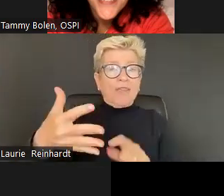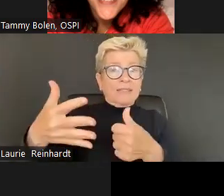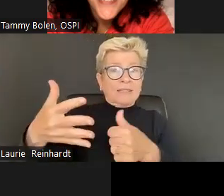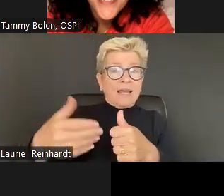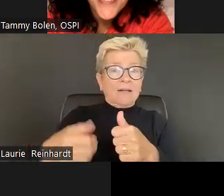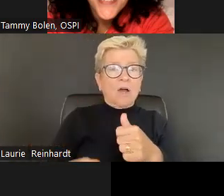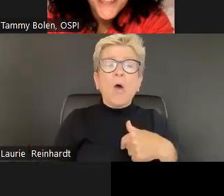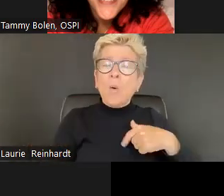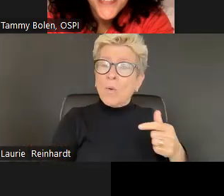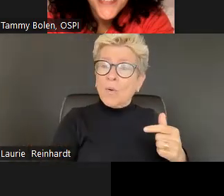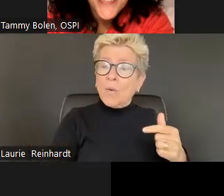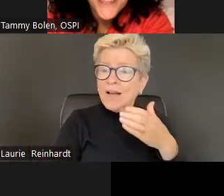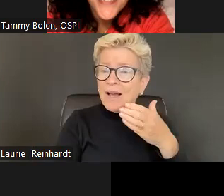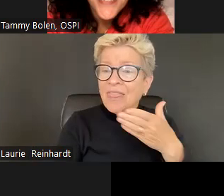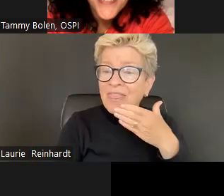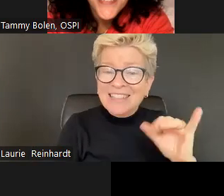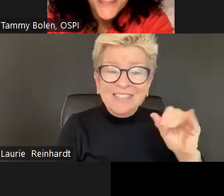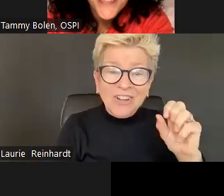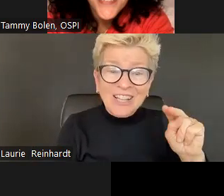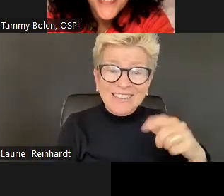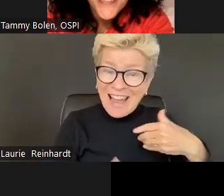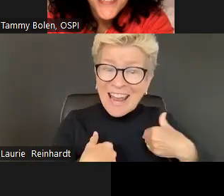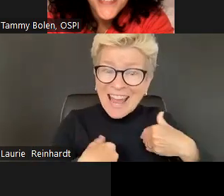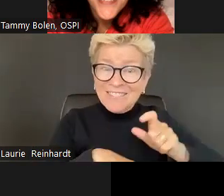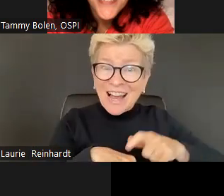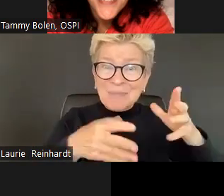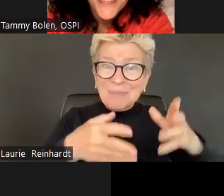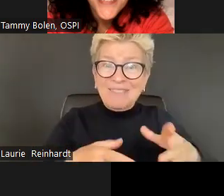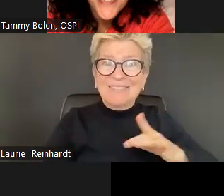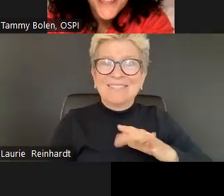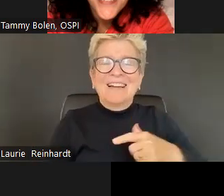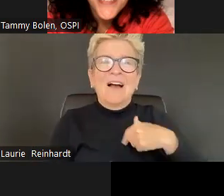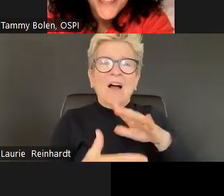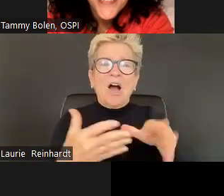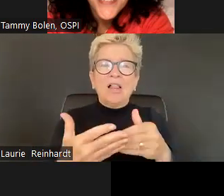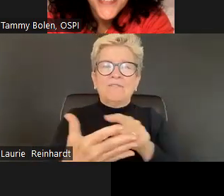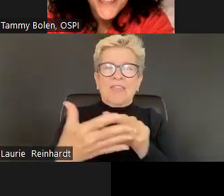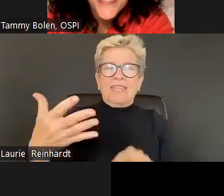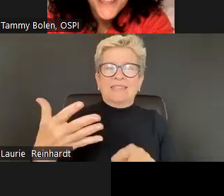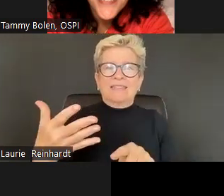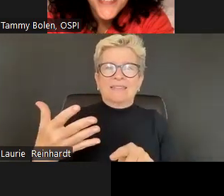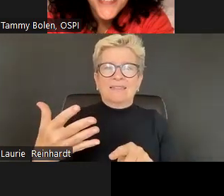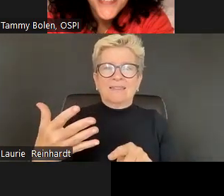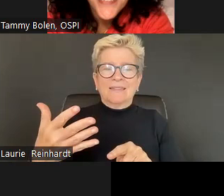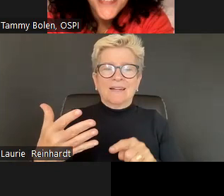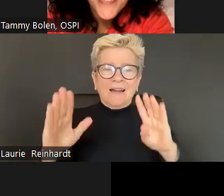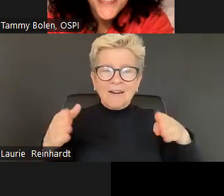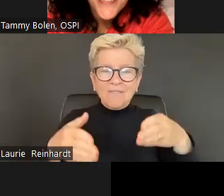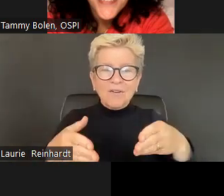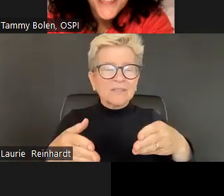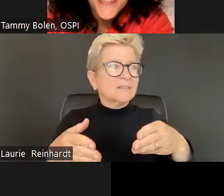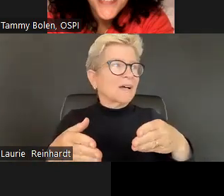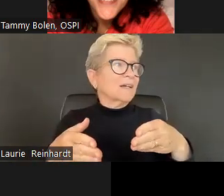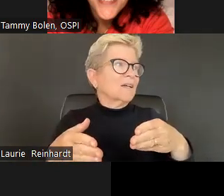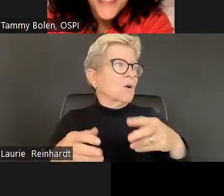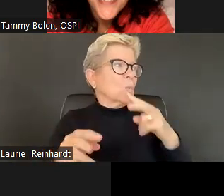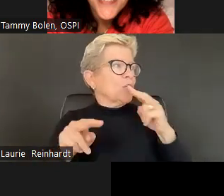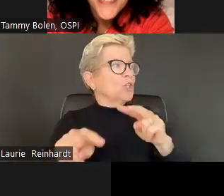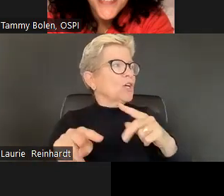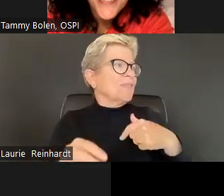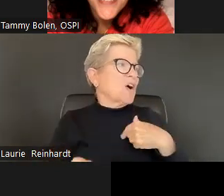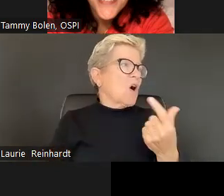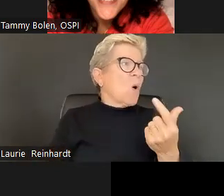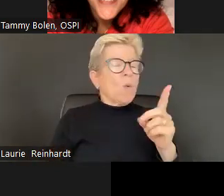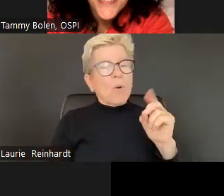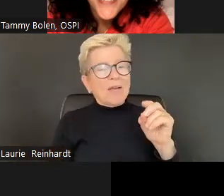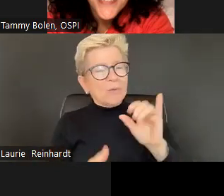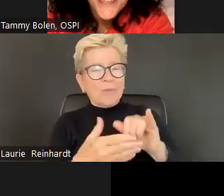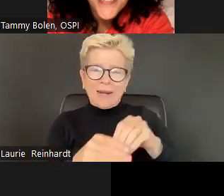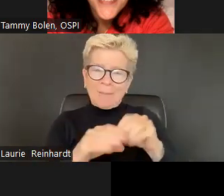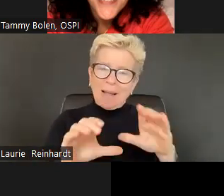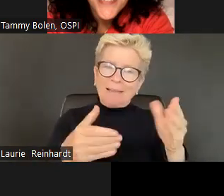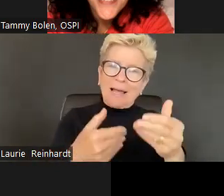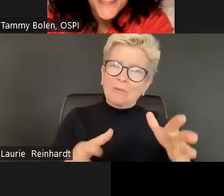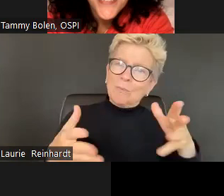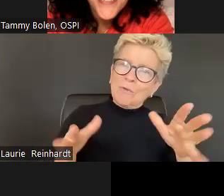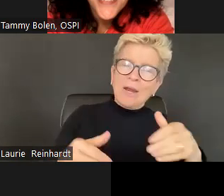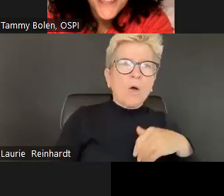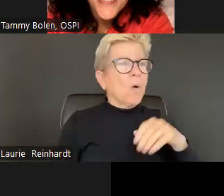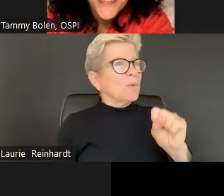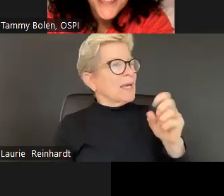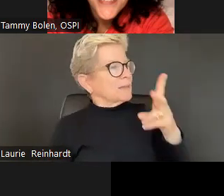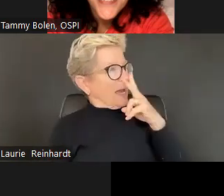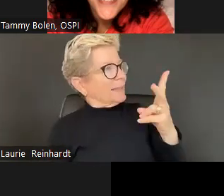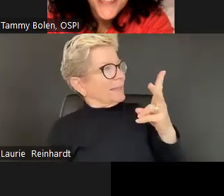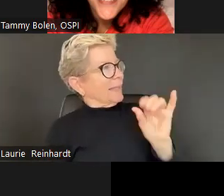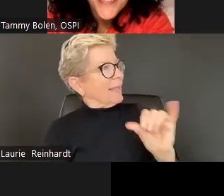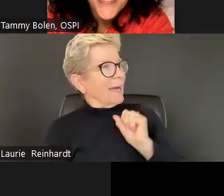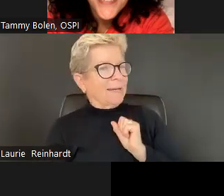So I'm gonna provide sort of 2 strategies to begin thinking about it. And the person of these 10 educator practices in all these practices in here.